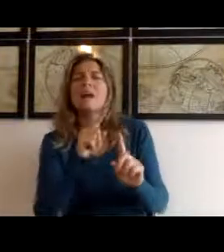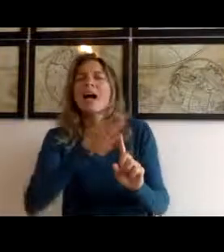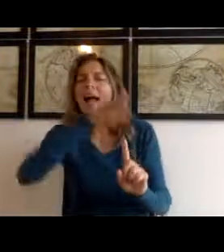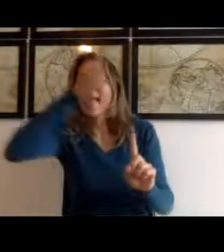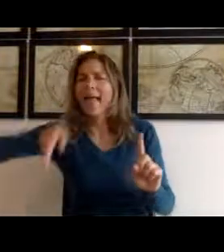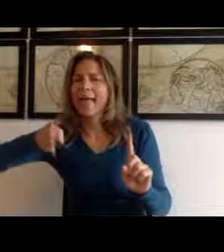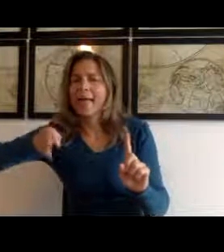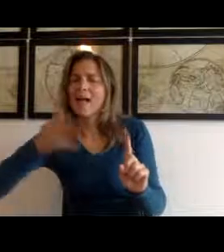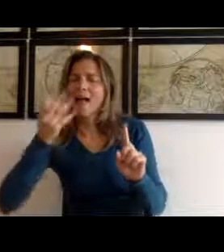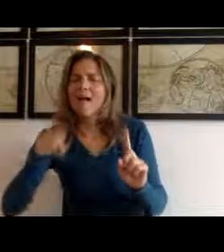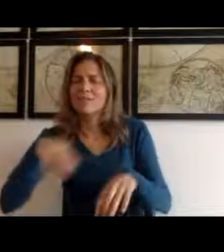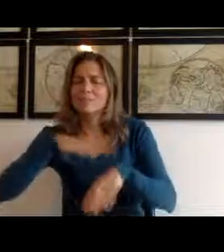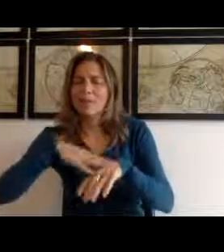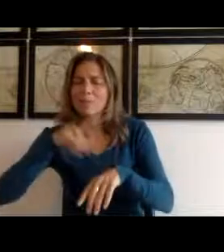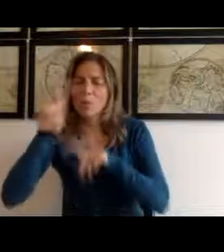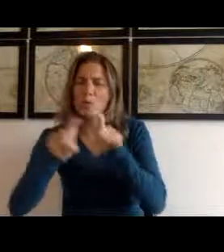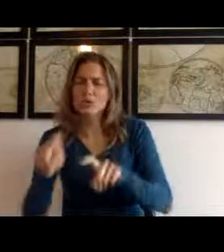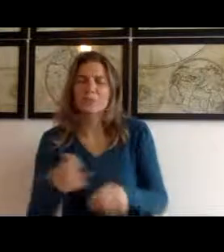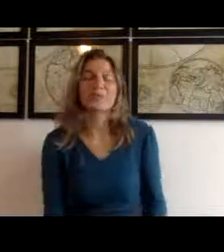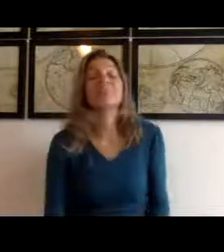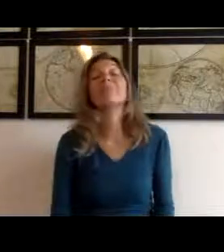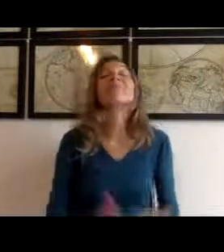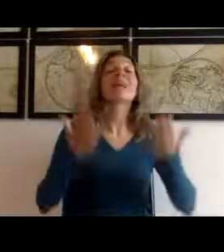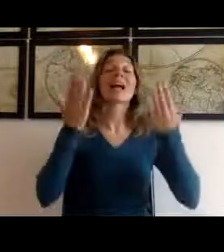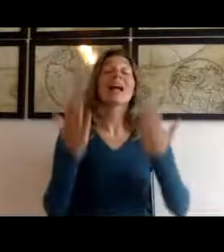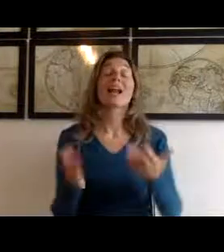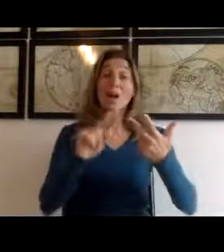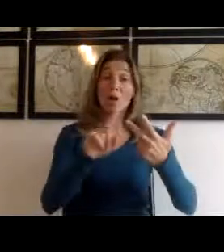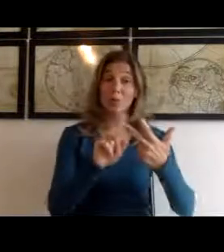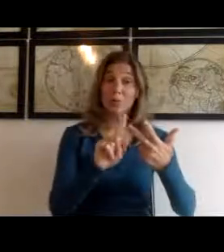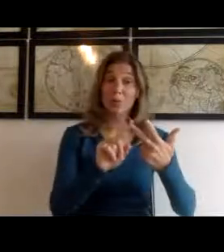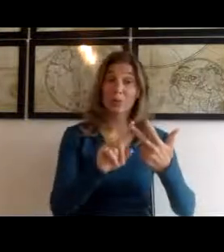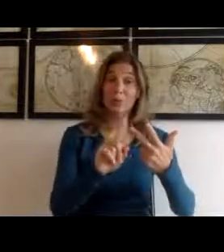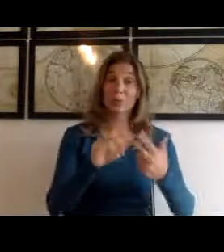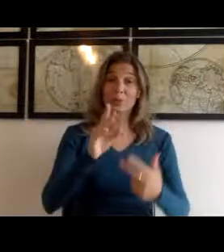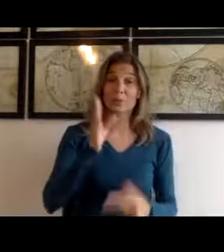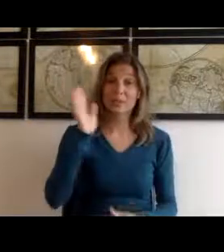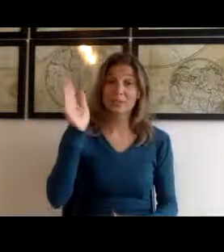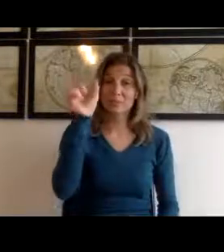I'll go now to our next speaker who is Shane Halpin.